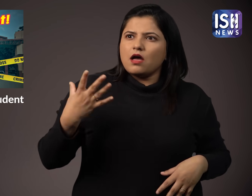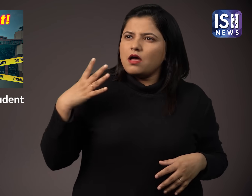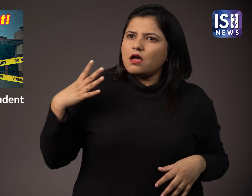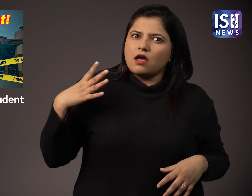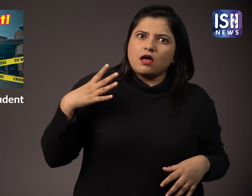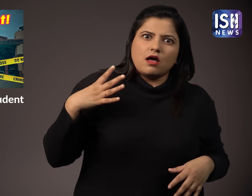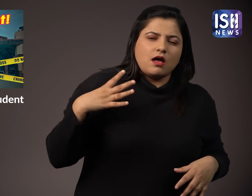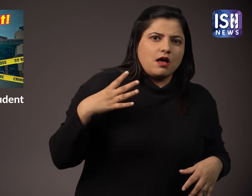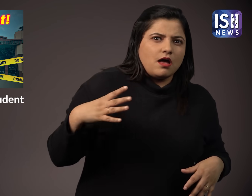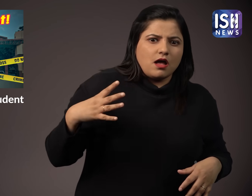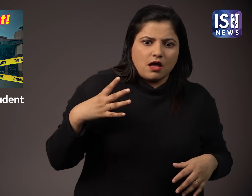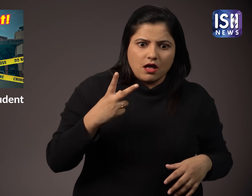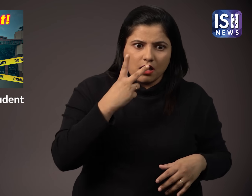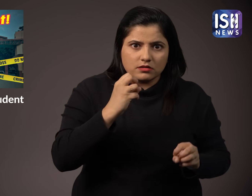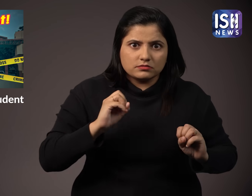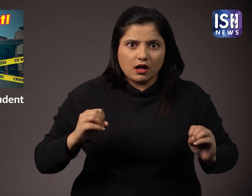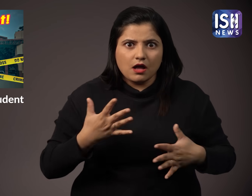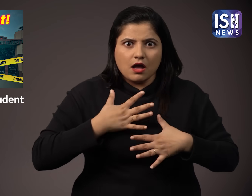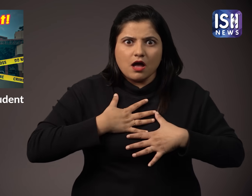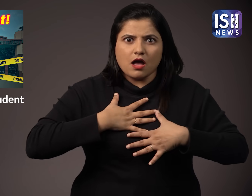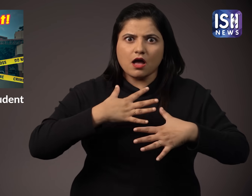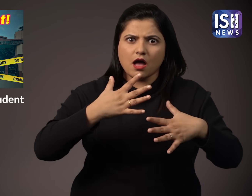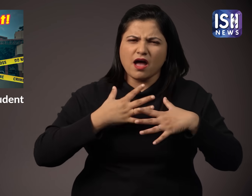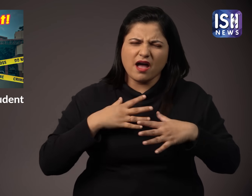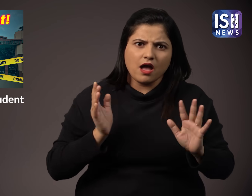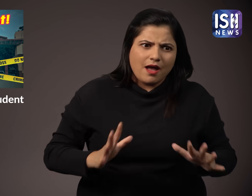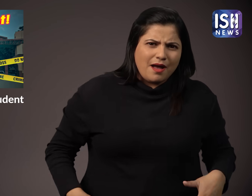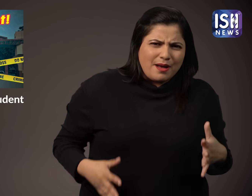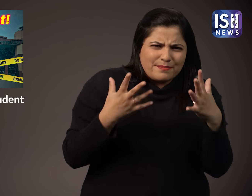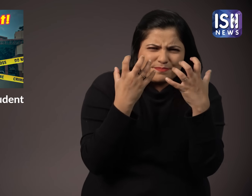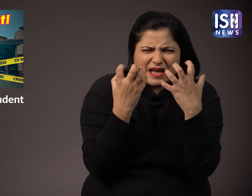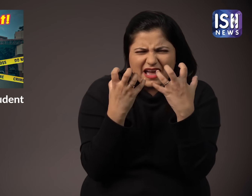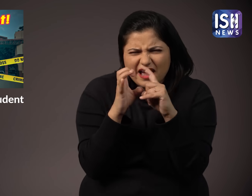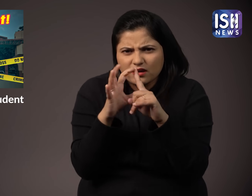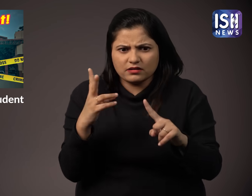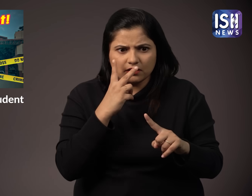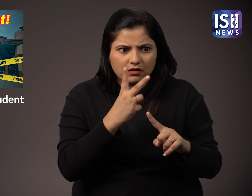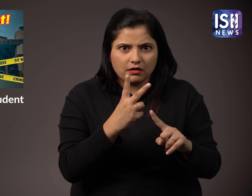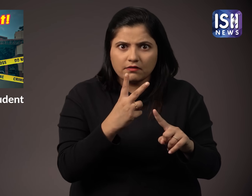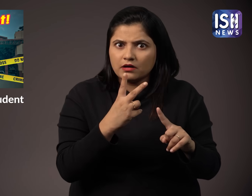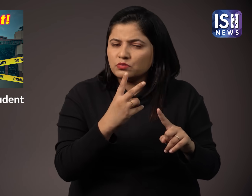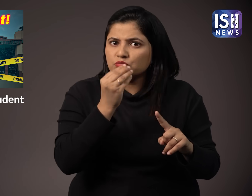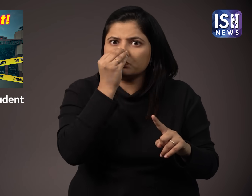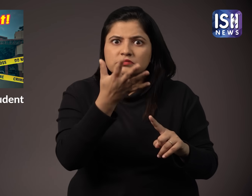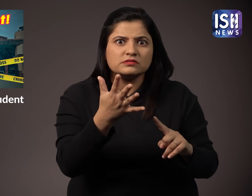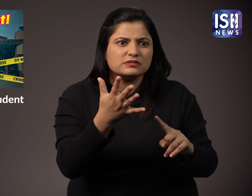While they were waiting, Akhil's condition had started to worsen.